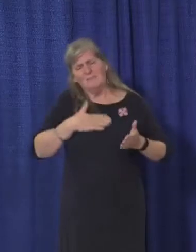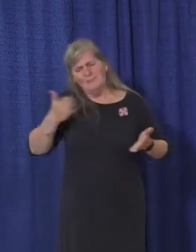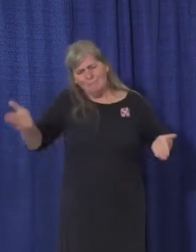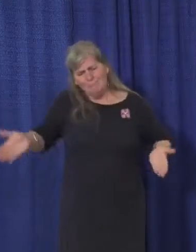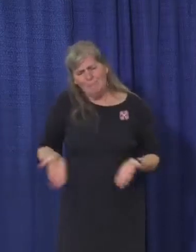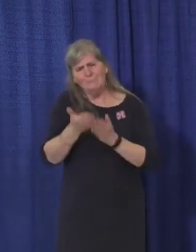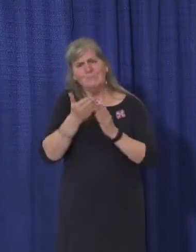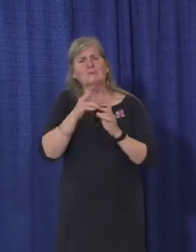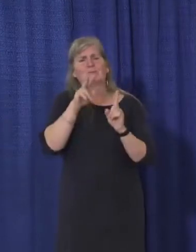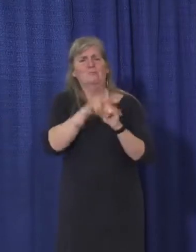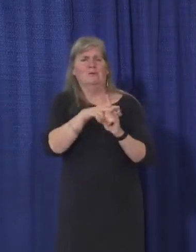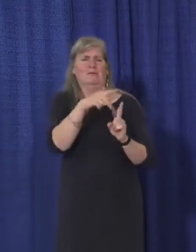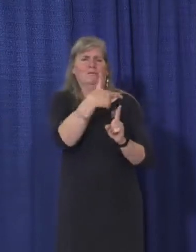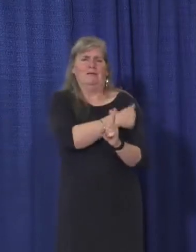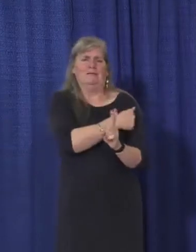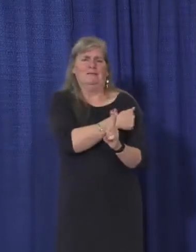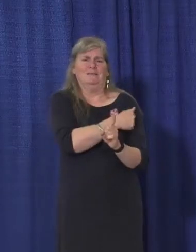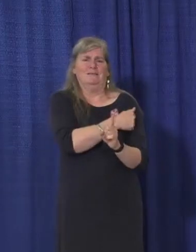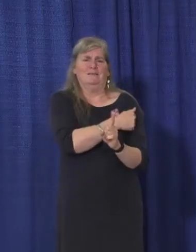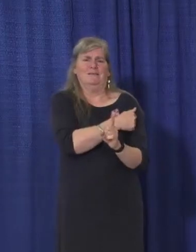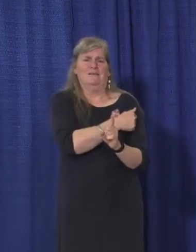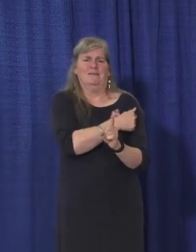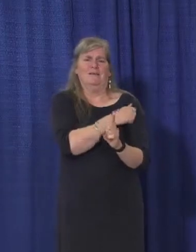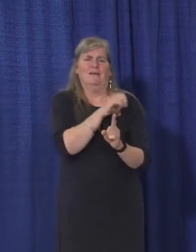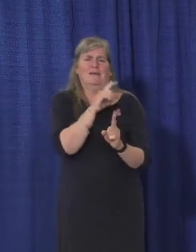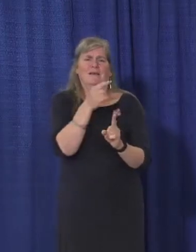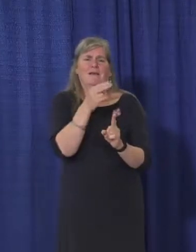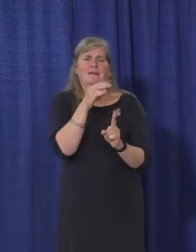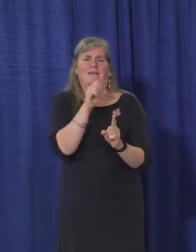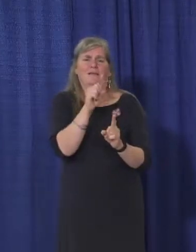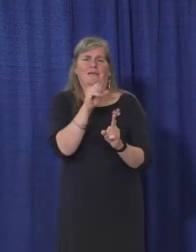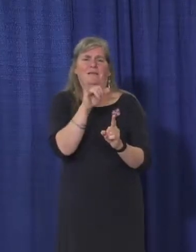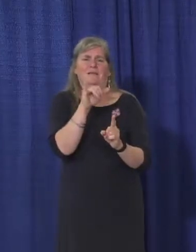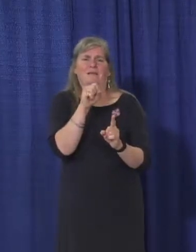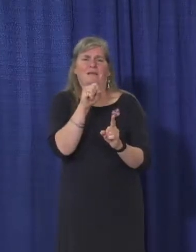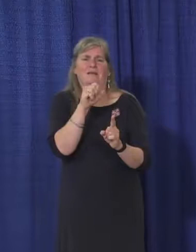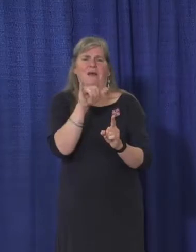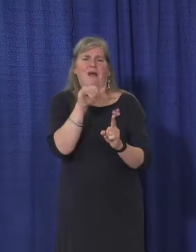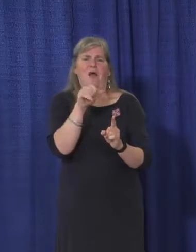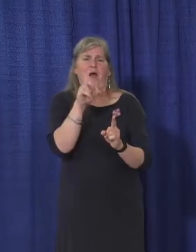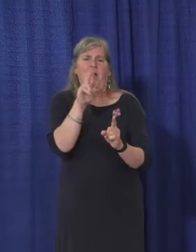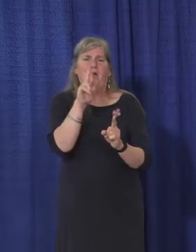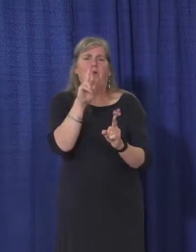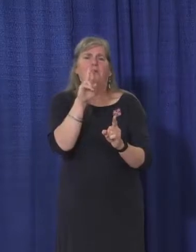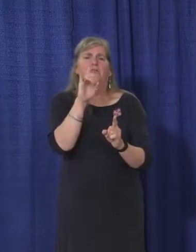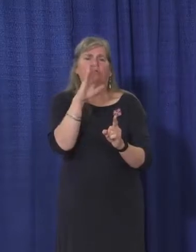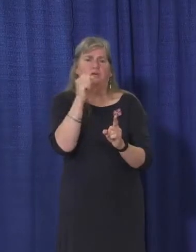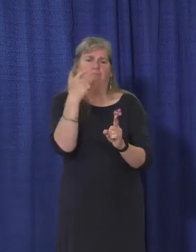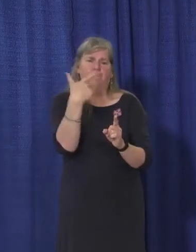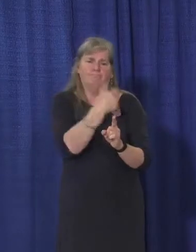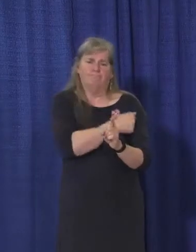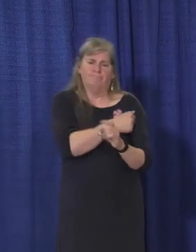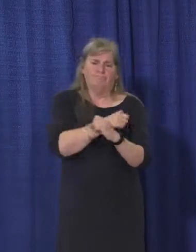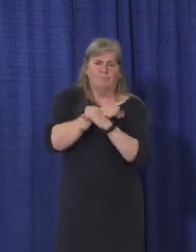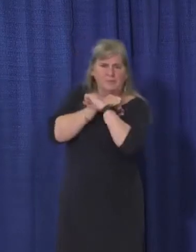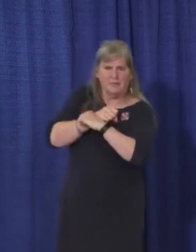urge you to book an appointment as this is our shot and I'm pleased from what I've heard